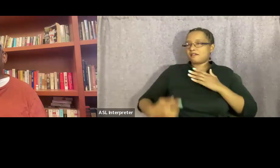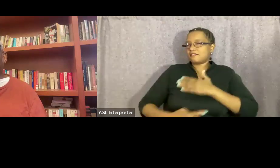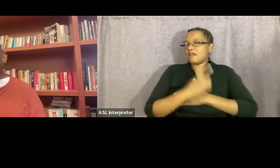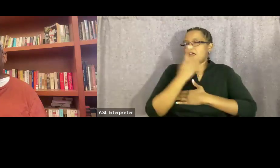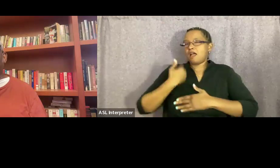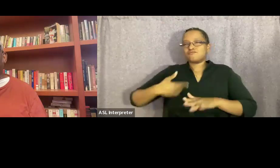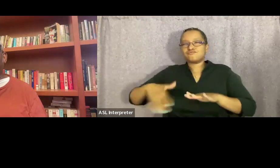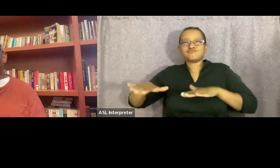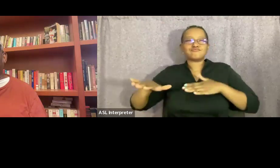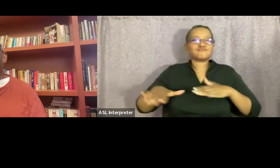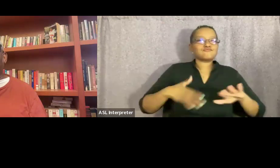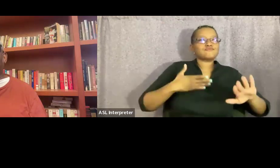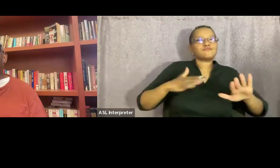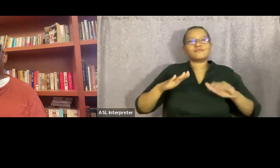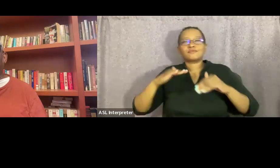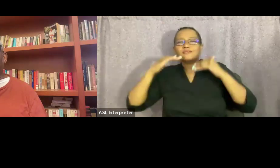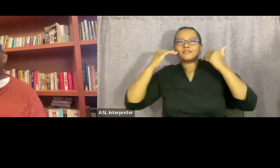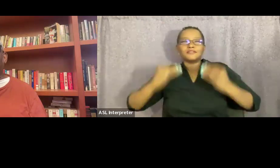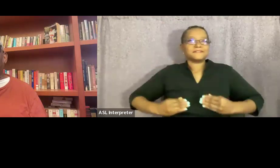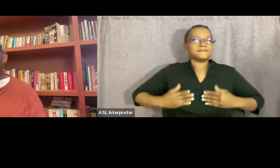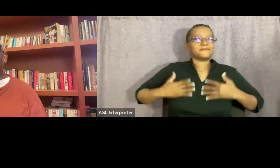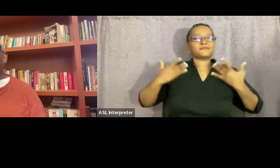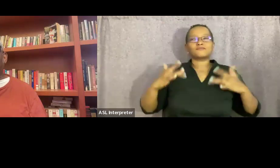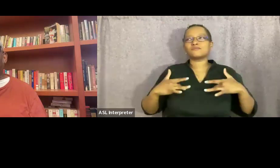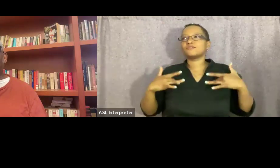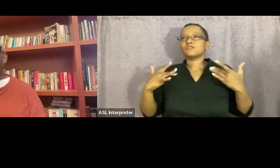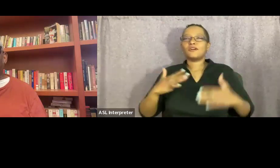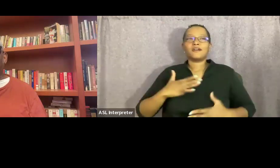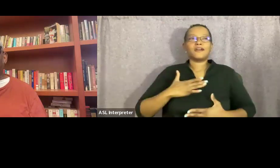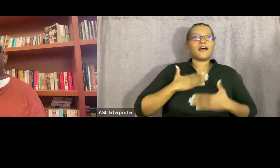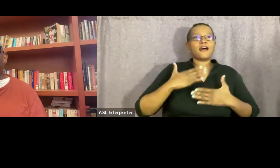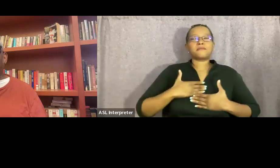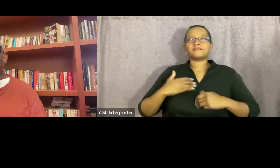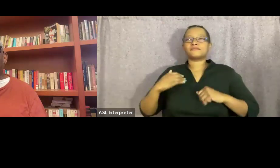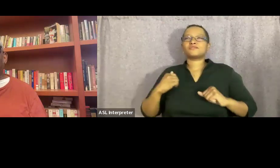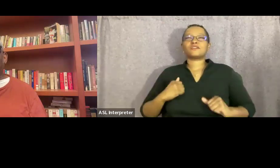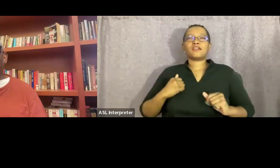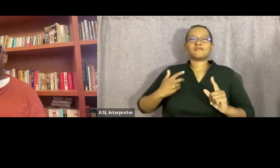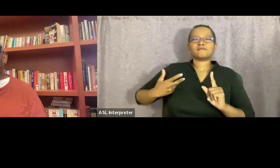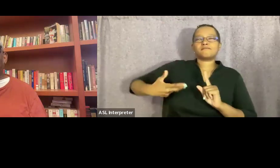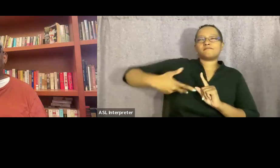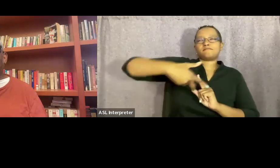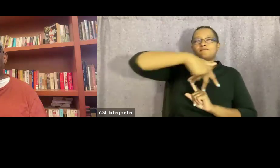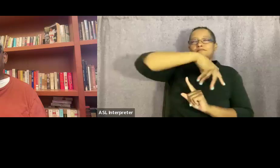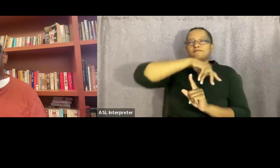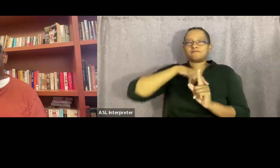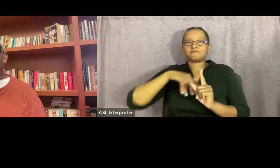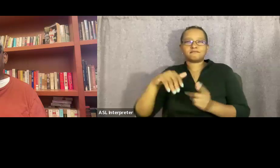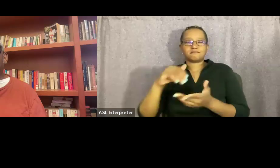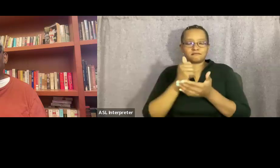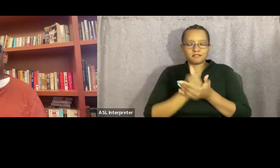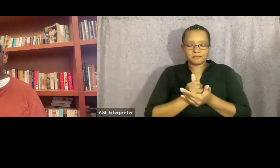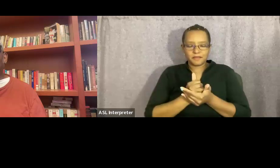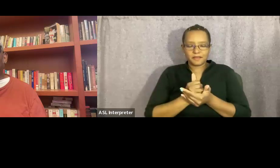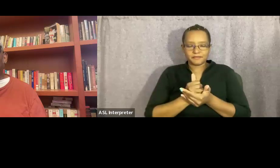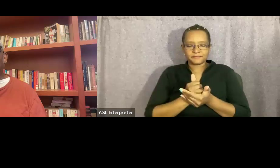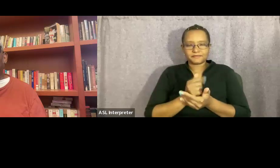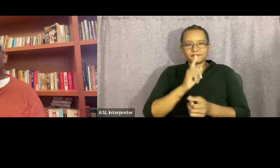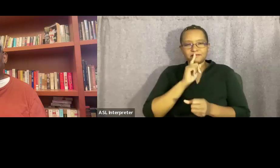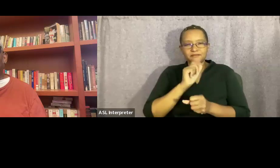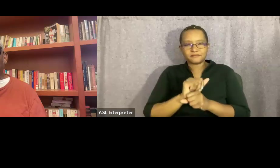and strength of the Father. Amen. So it is.